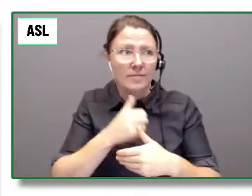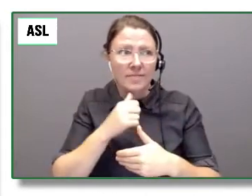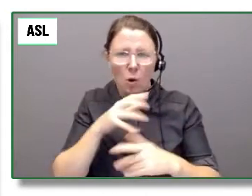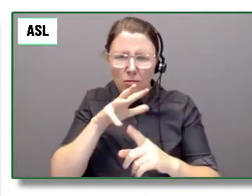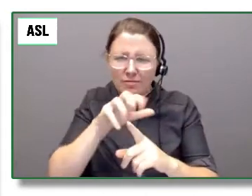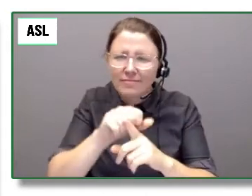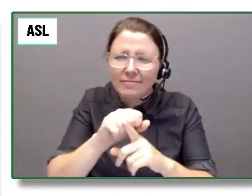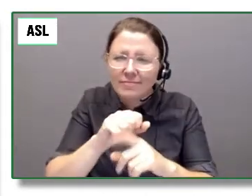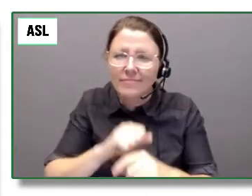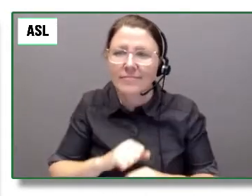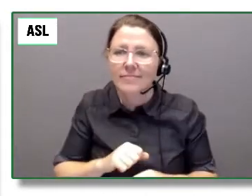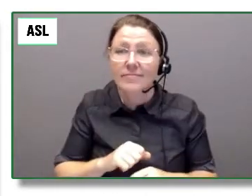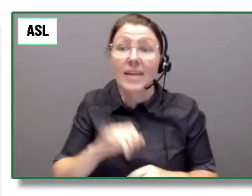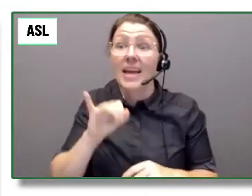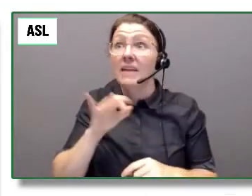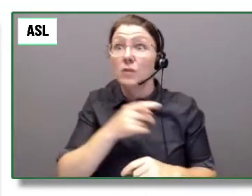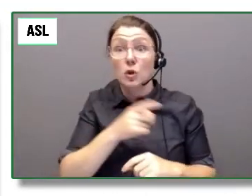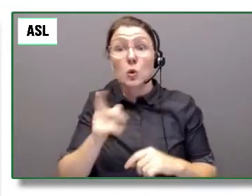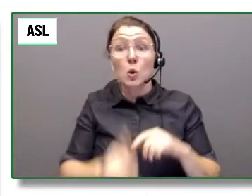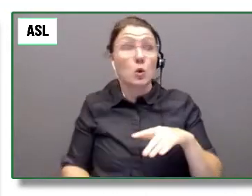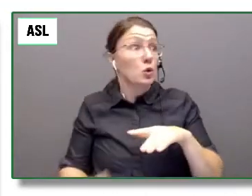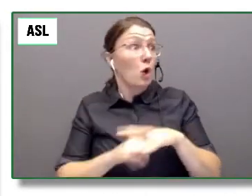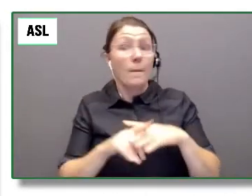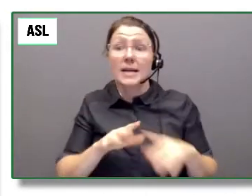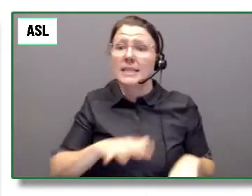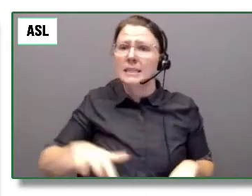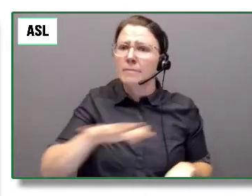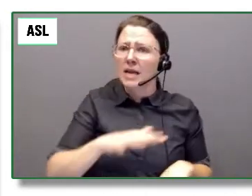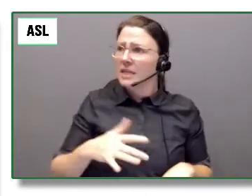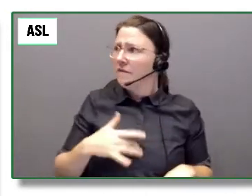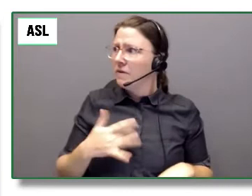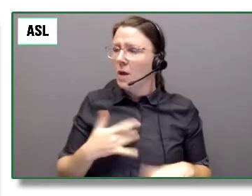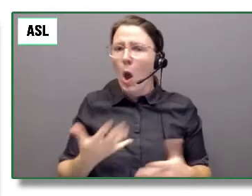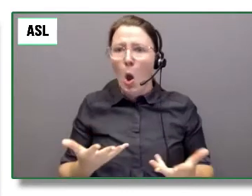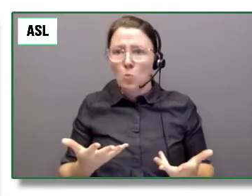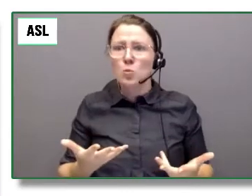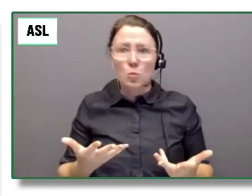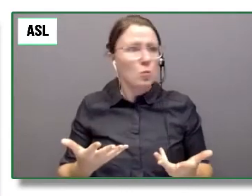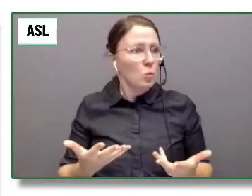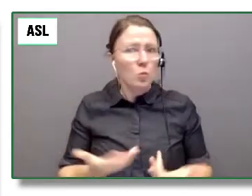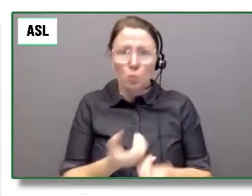that you can be safe, in which you feel that your needs are